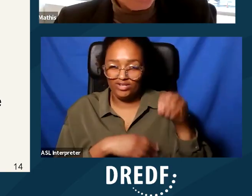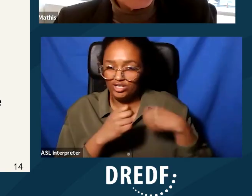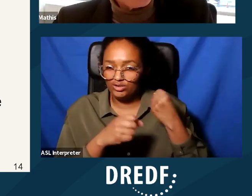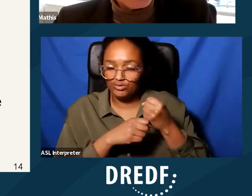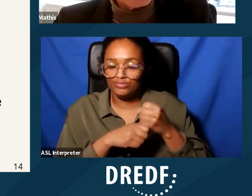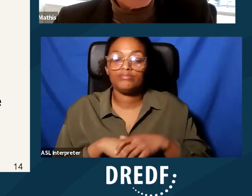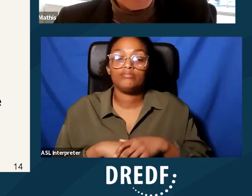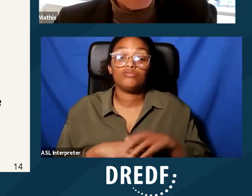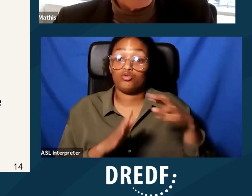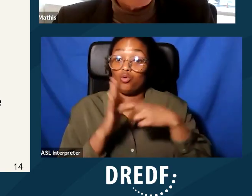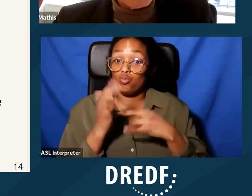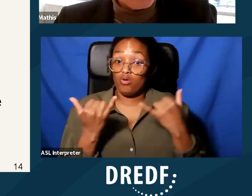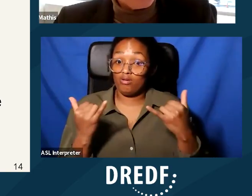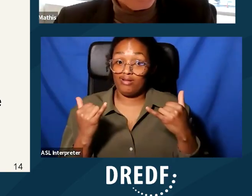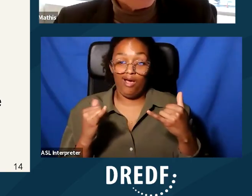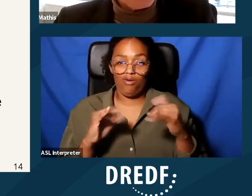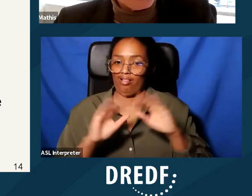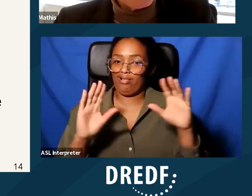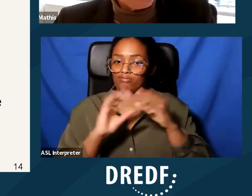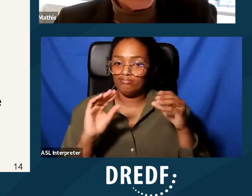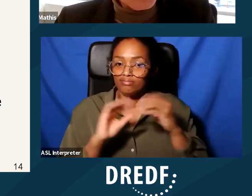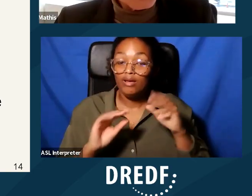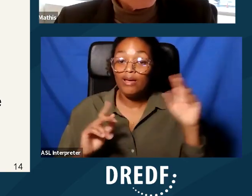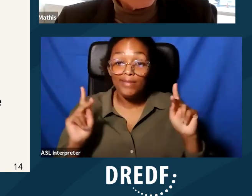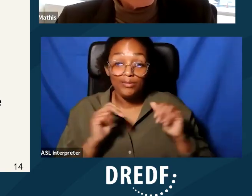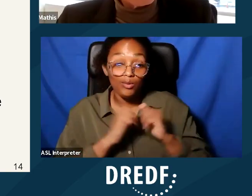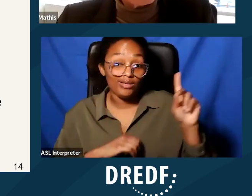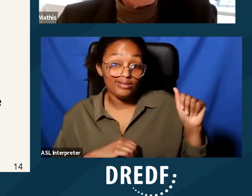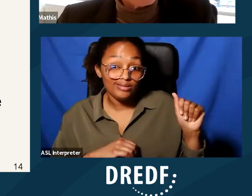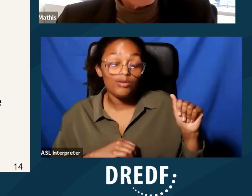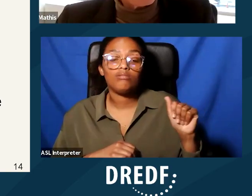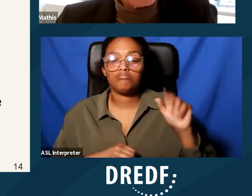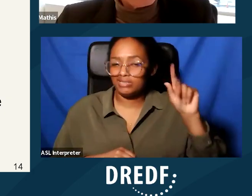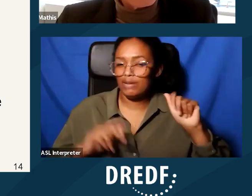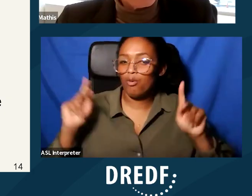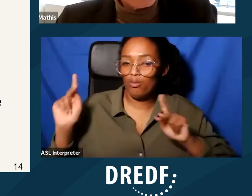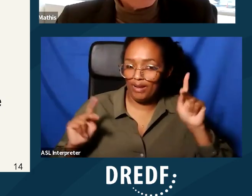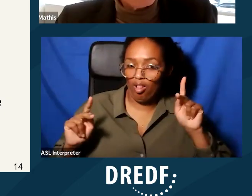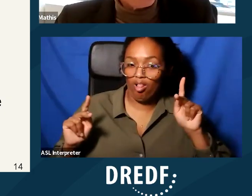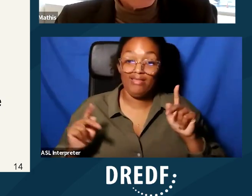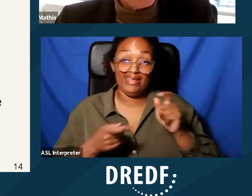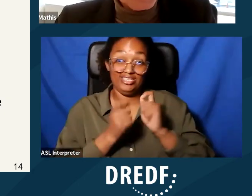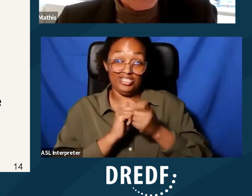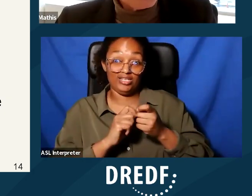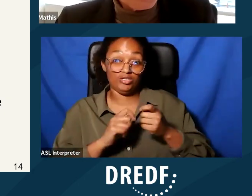on changes in the law for the last almost 50 years. So, the rules now say people